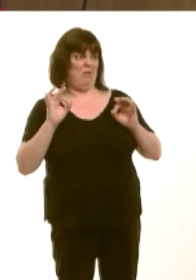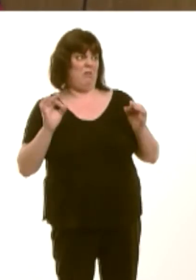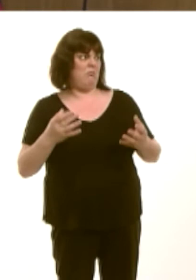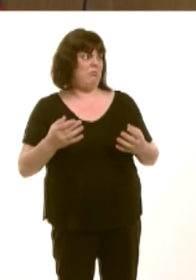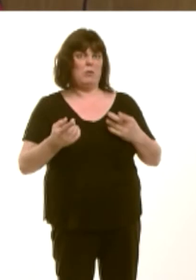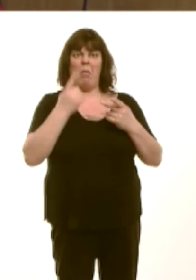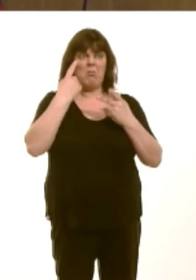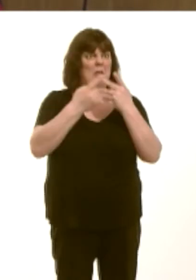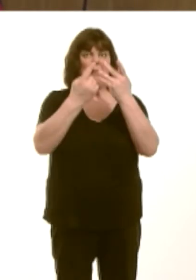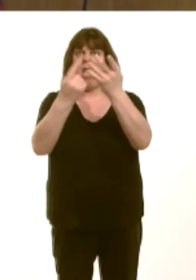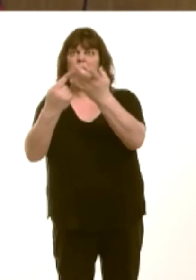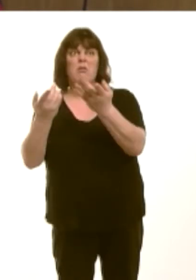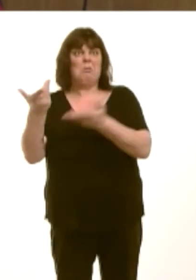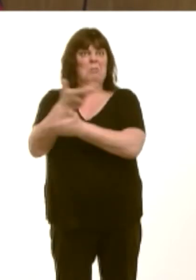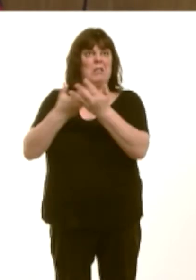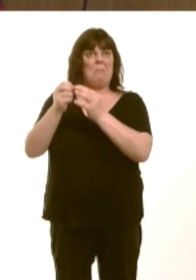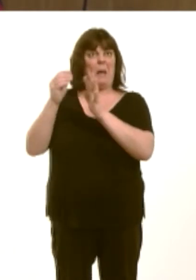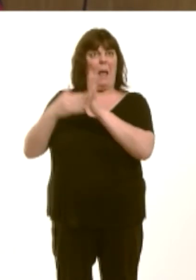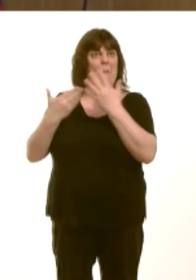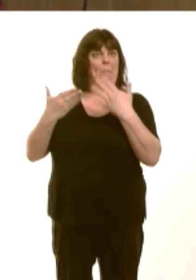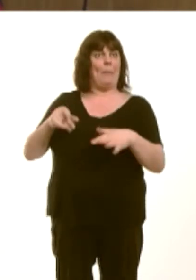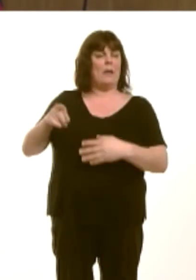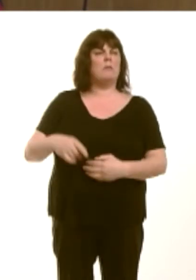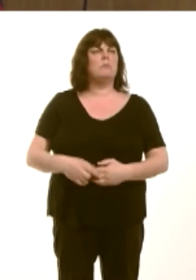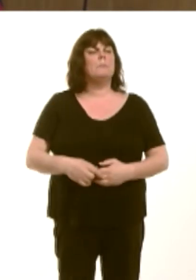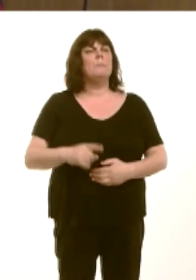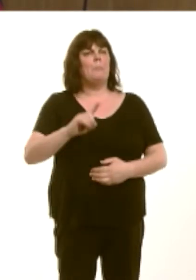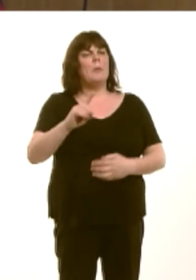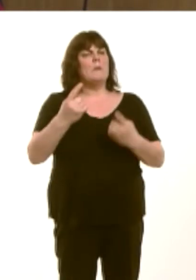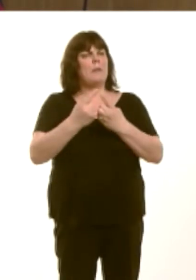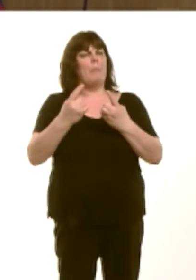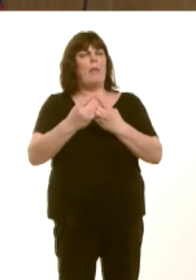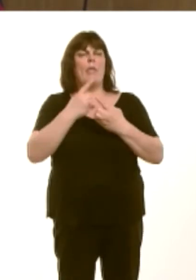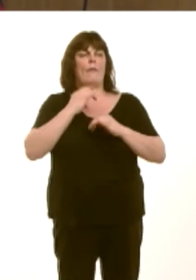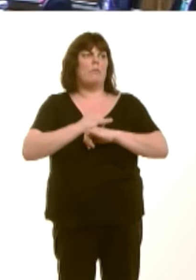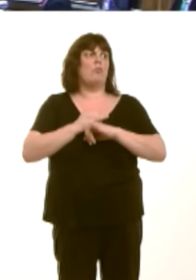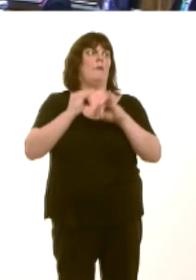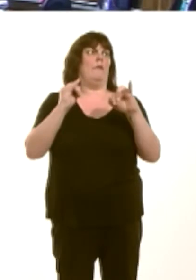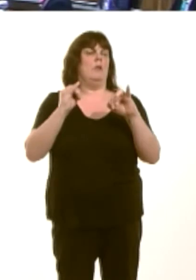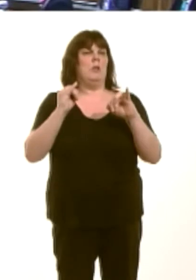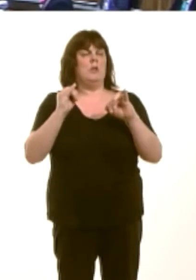But Iím sure that this will be something that will be a very controversial topic after the general election.